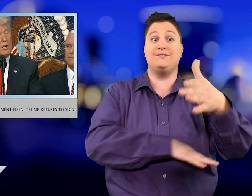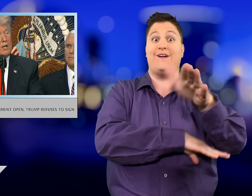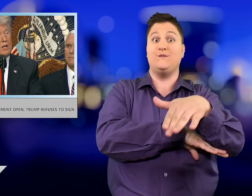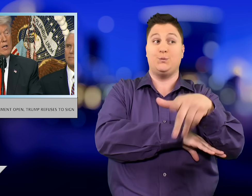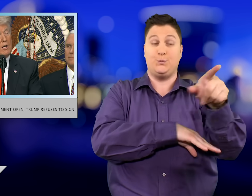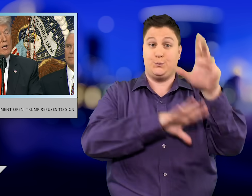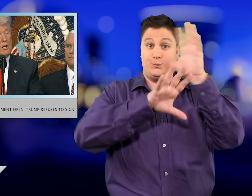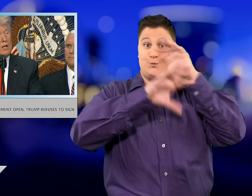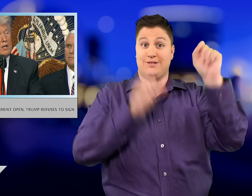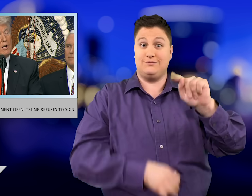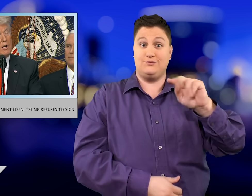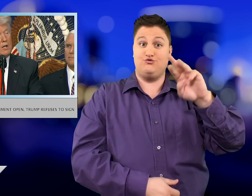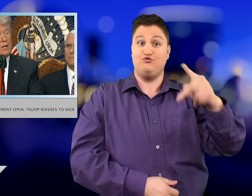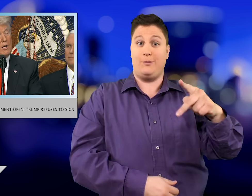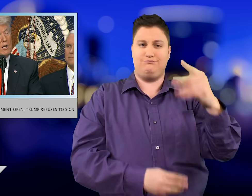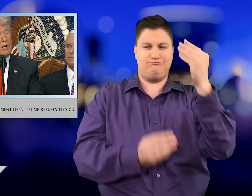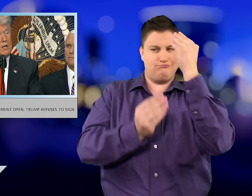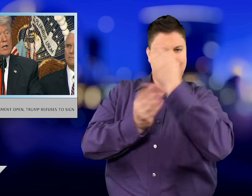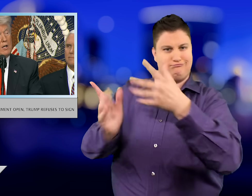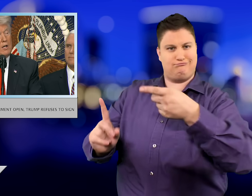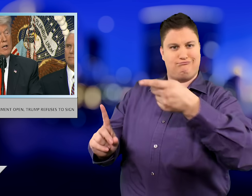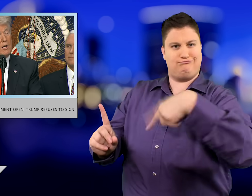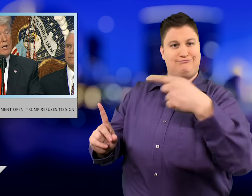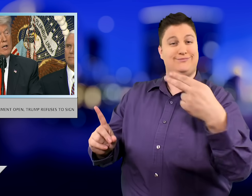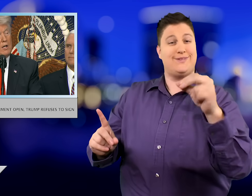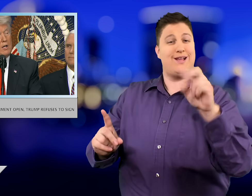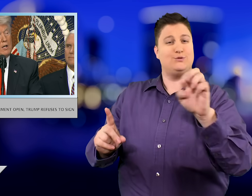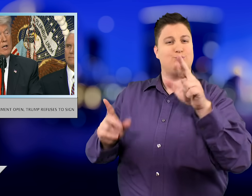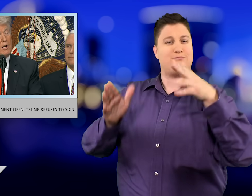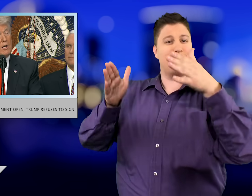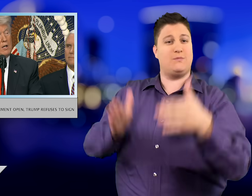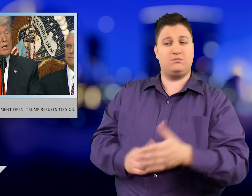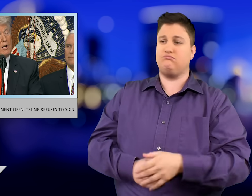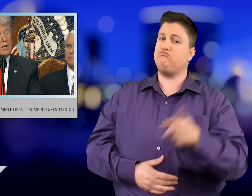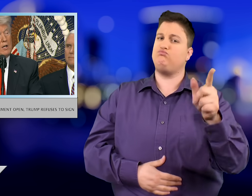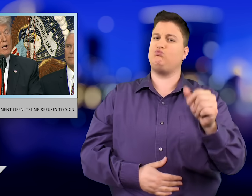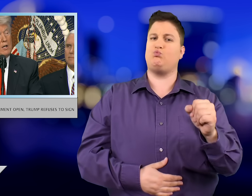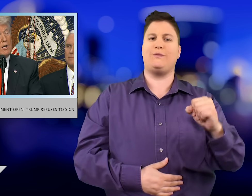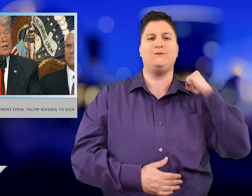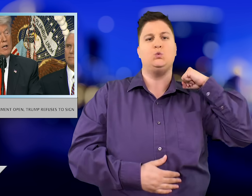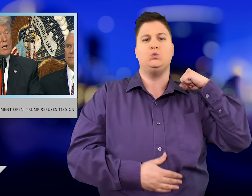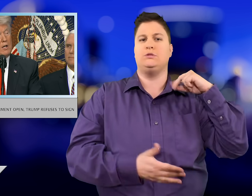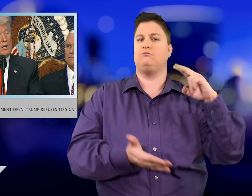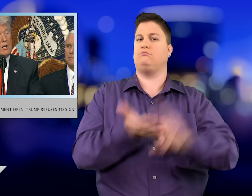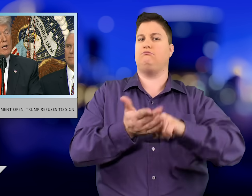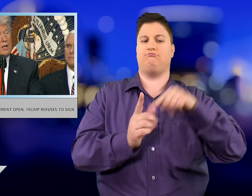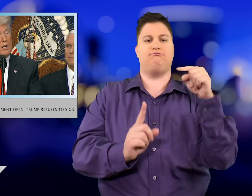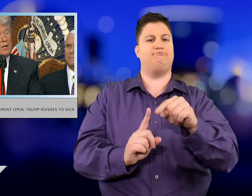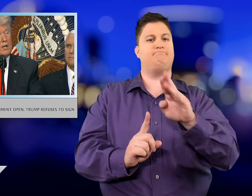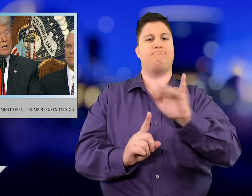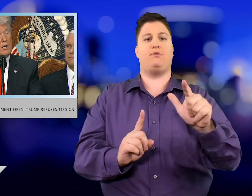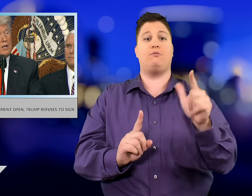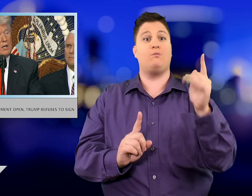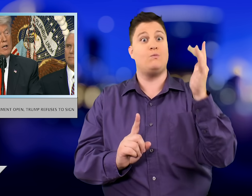But late this afternoon President Trump informed House Republicans that he refuses to sign